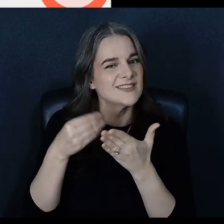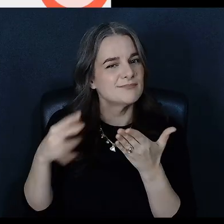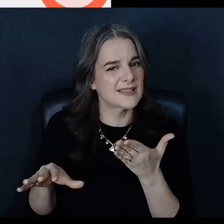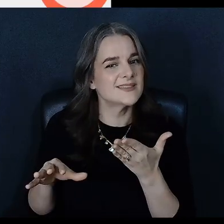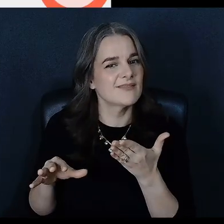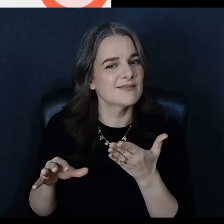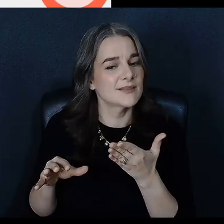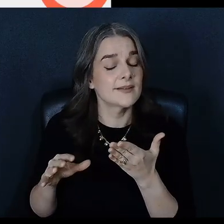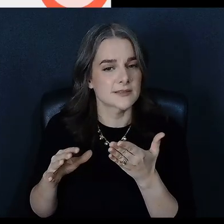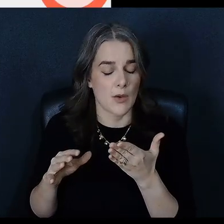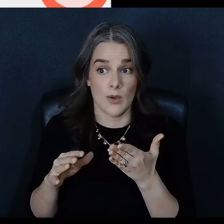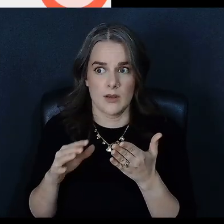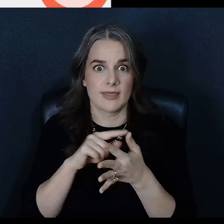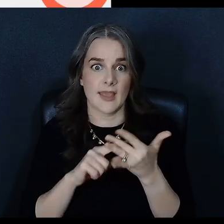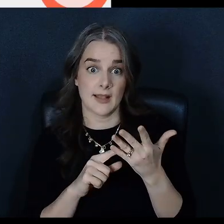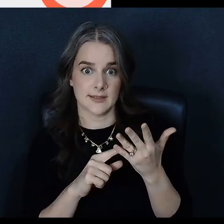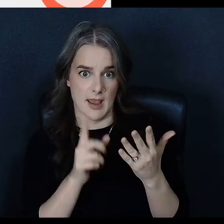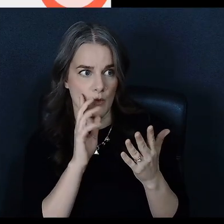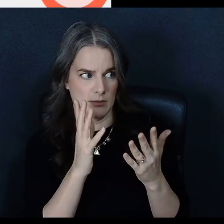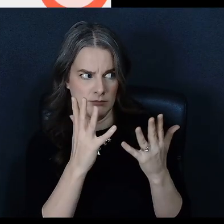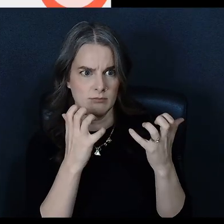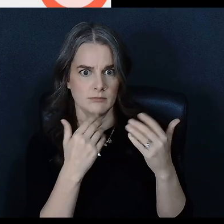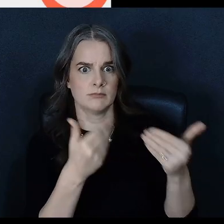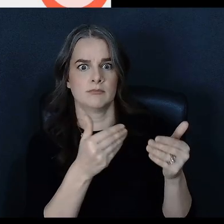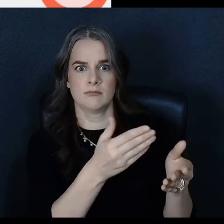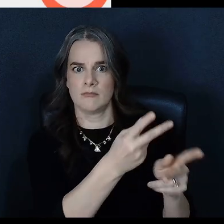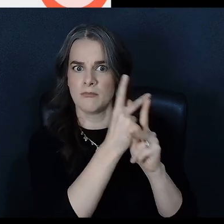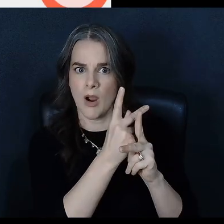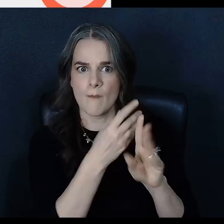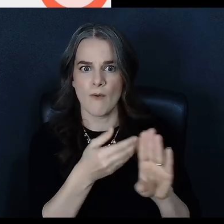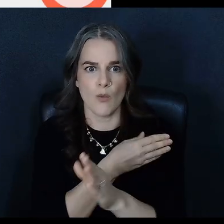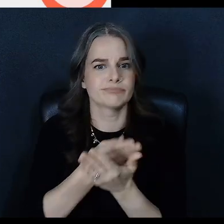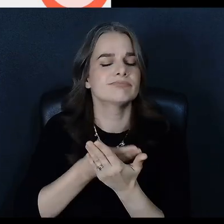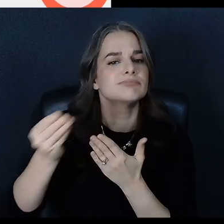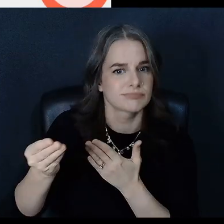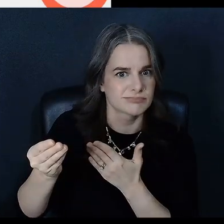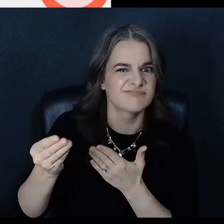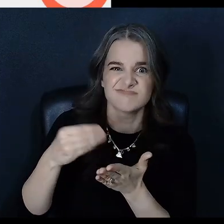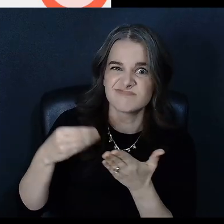so I could try this out before I actually went and purchased one. If you're using a Chromebook, Chromebook